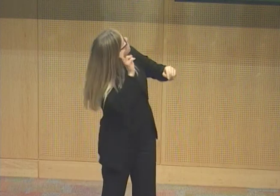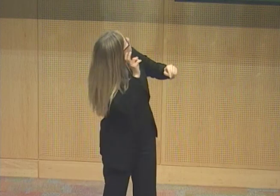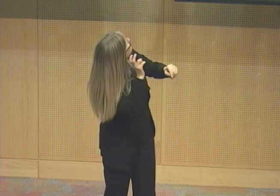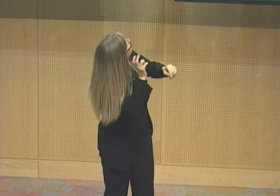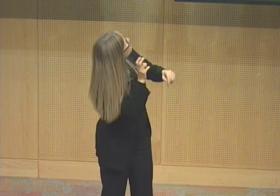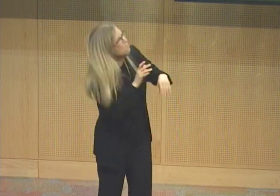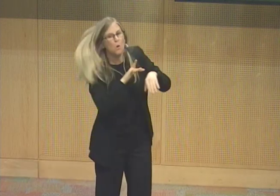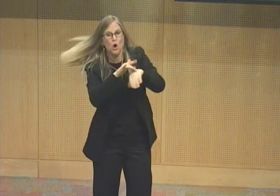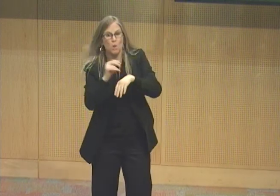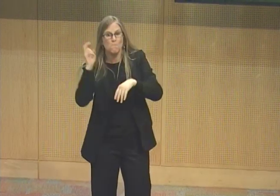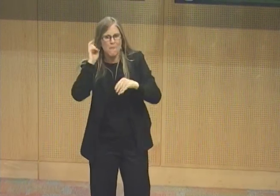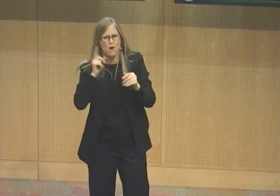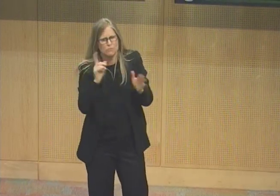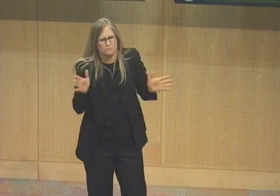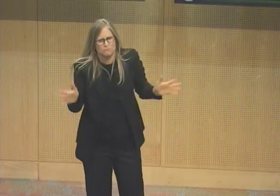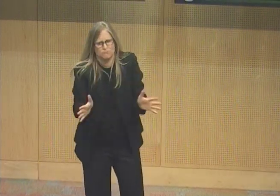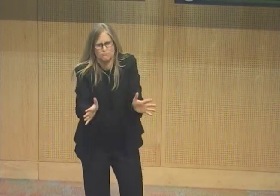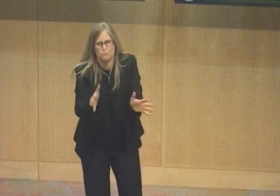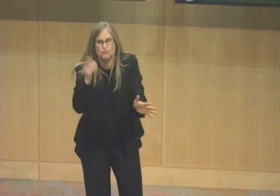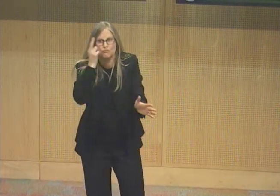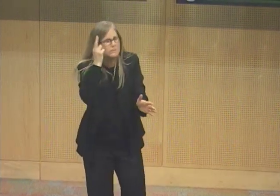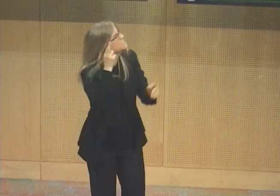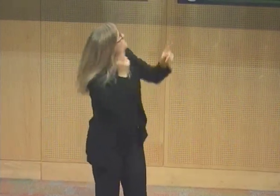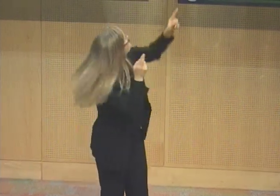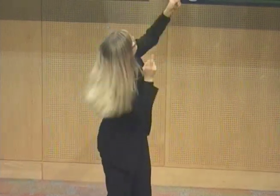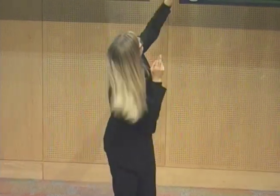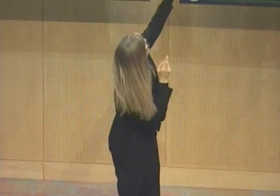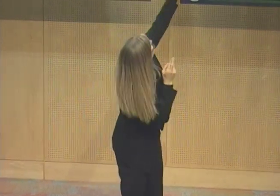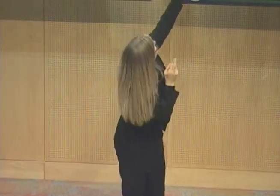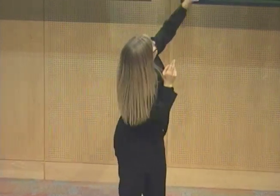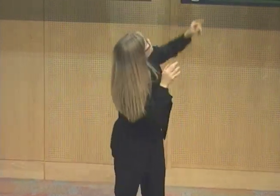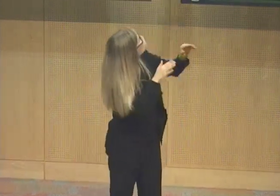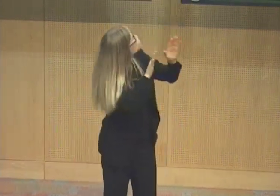it talks about early implantation is encouraged,